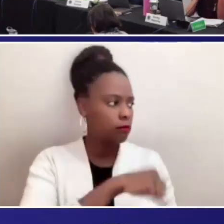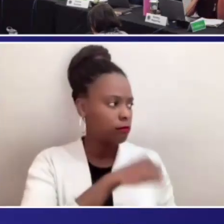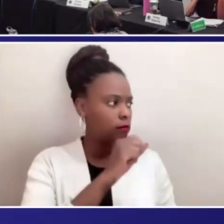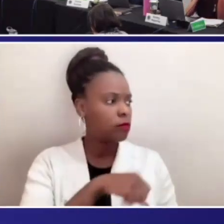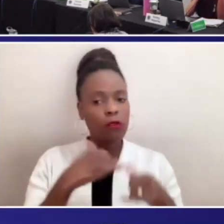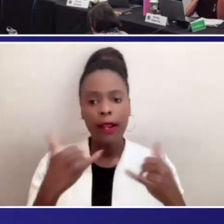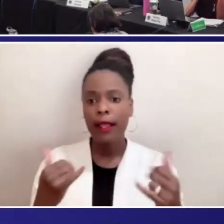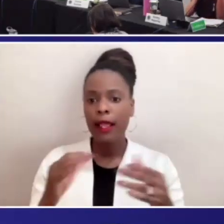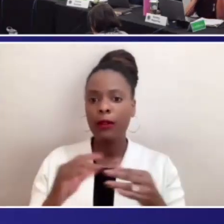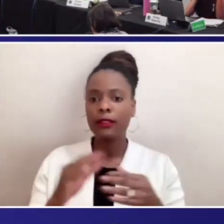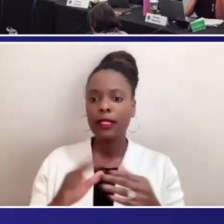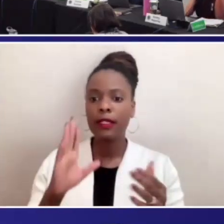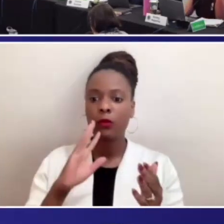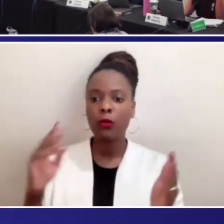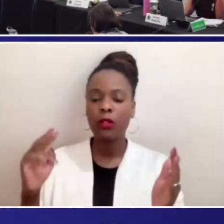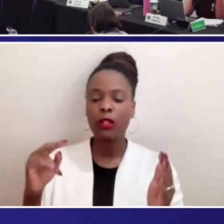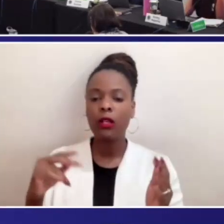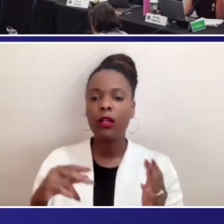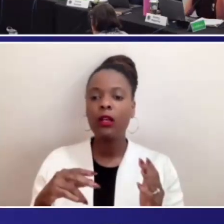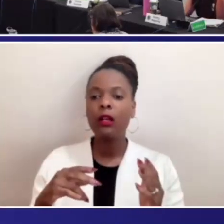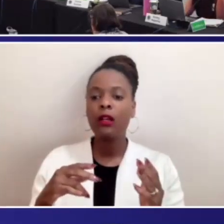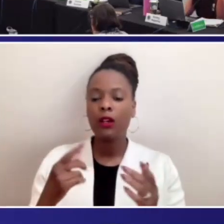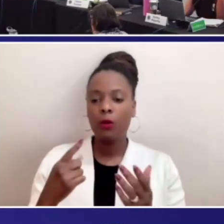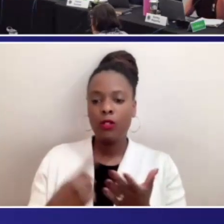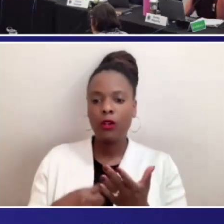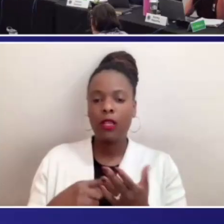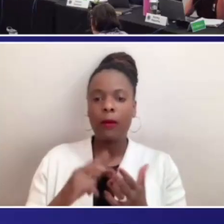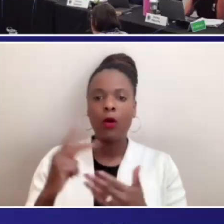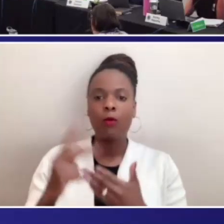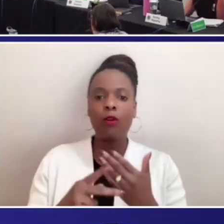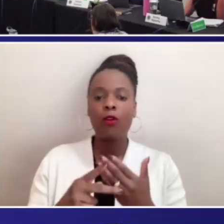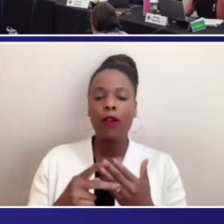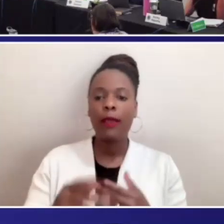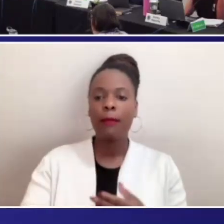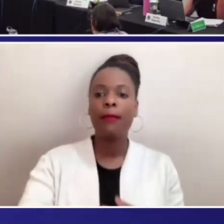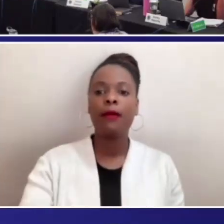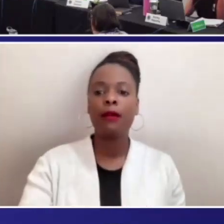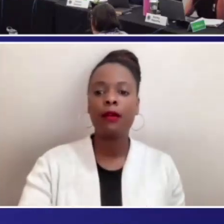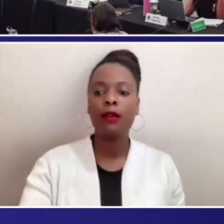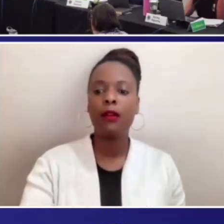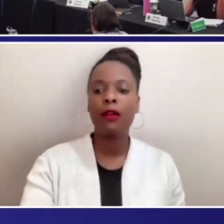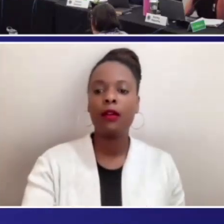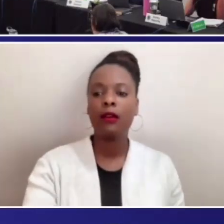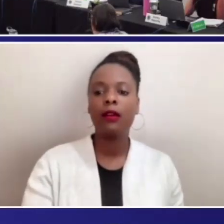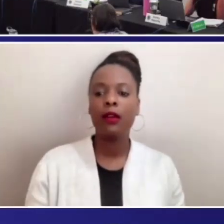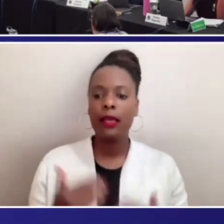point to program length for the minimum amount of time as published in your catalog, marketing materials, or other publications.